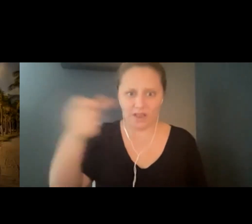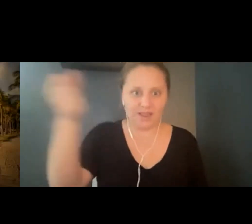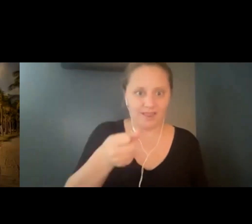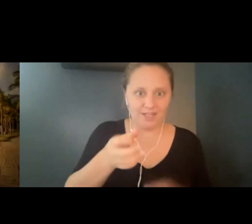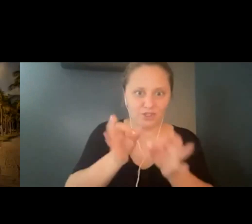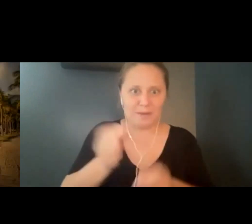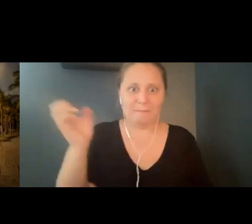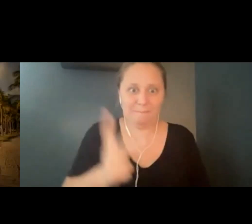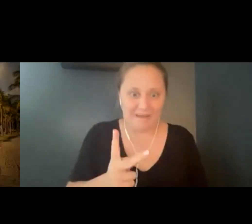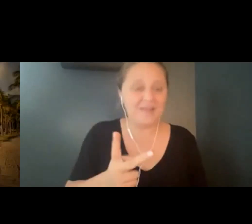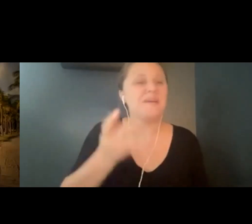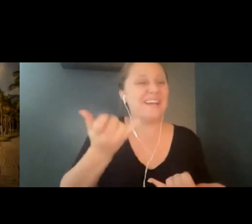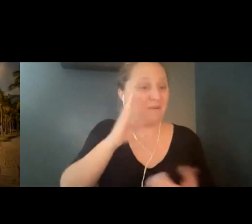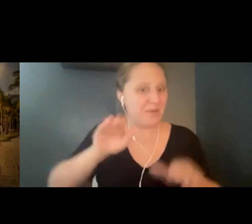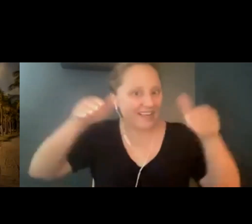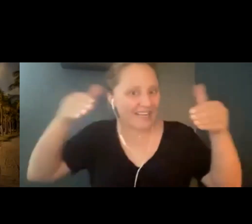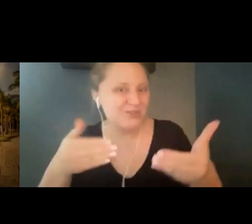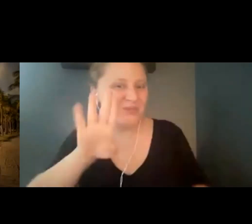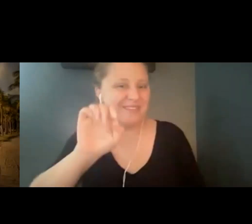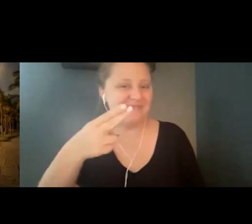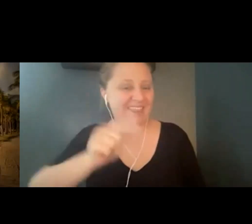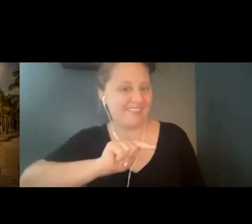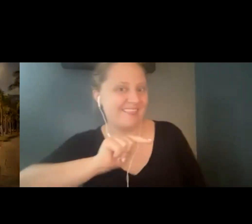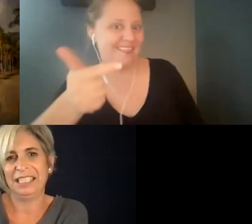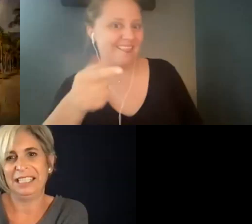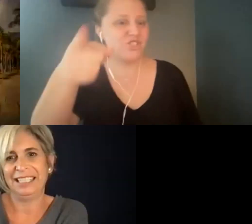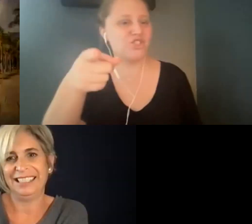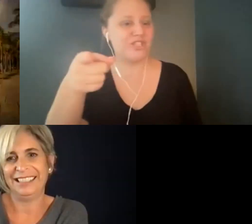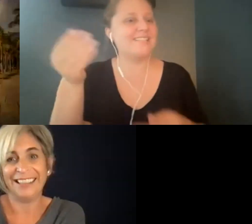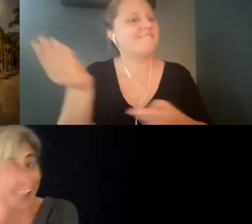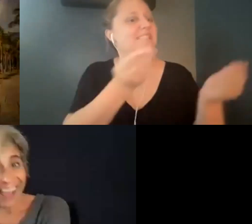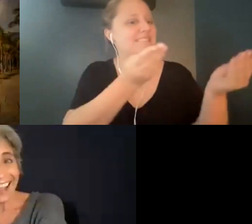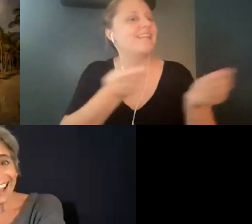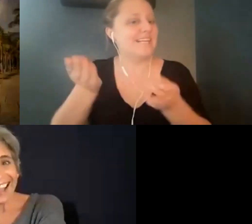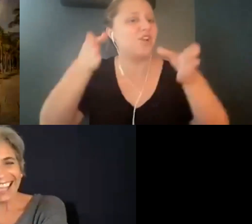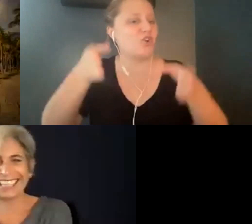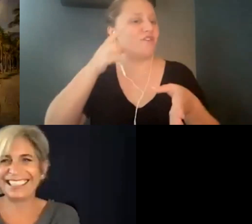introducing Beth as our facilitator for the panel.